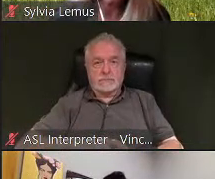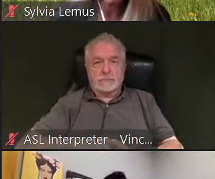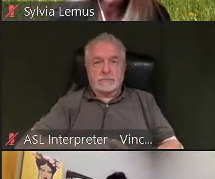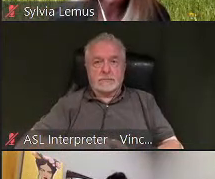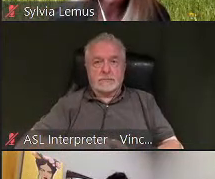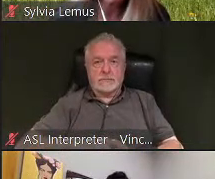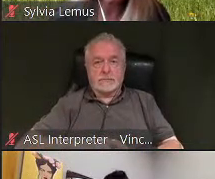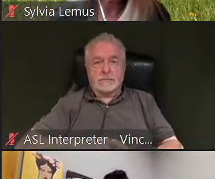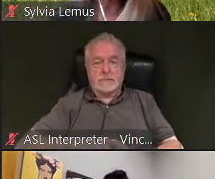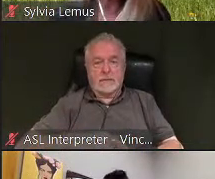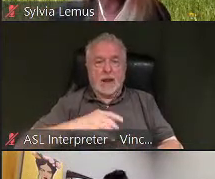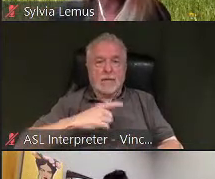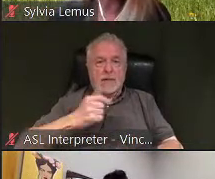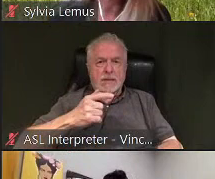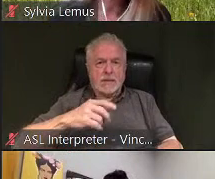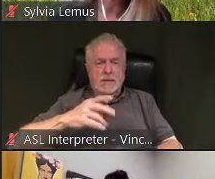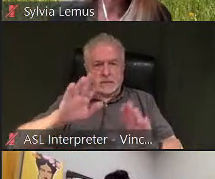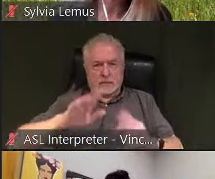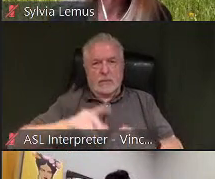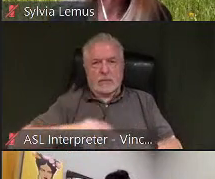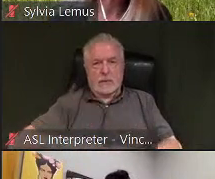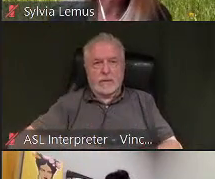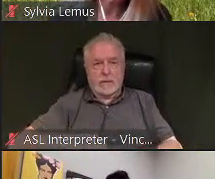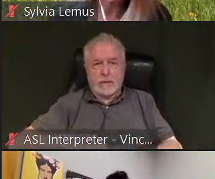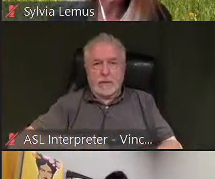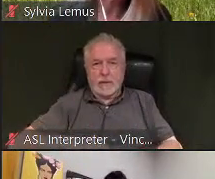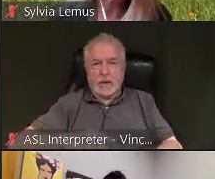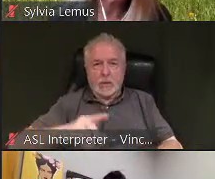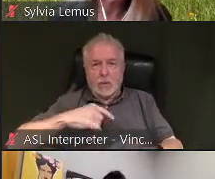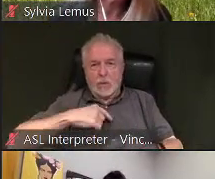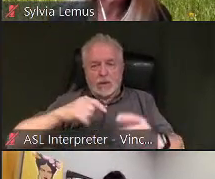I'm a little stuck there. Hold on just a second. We're.